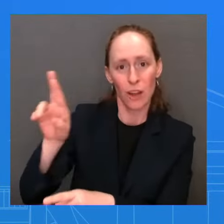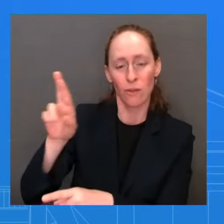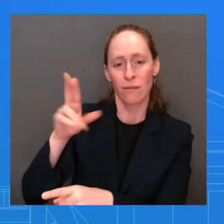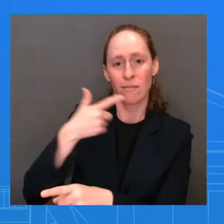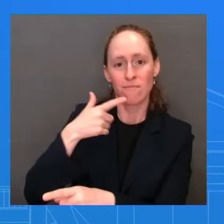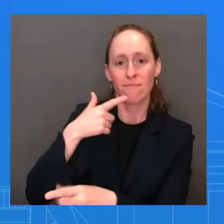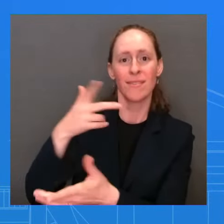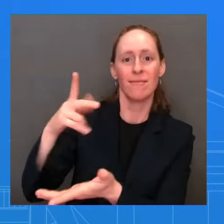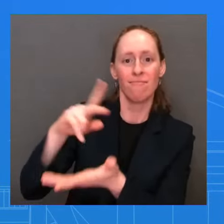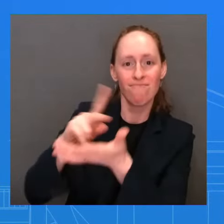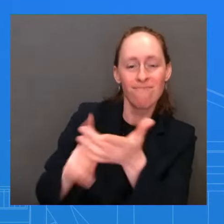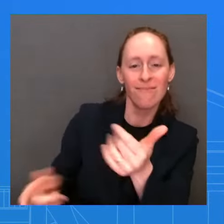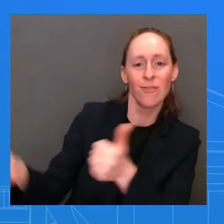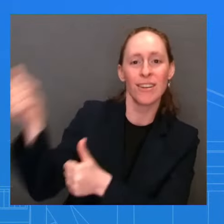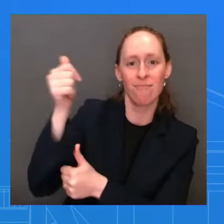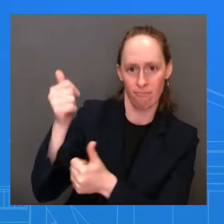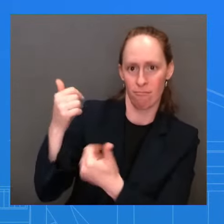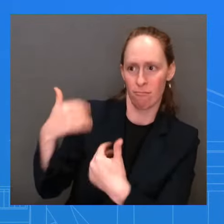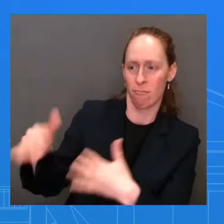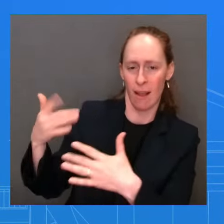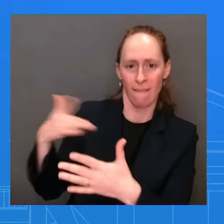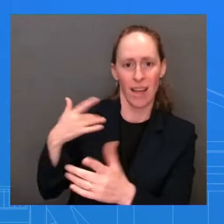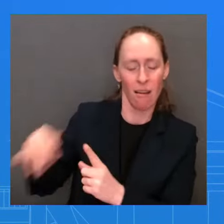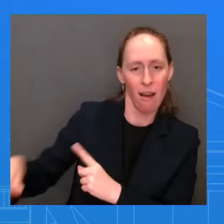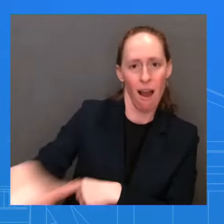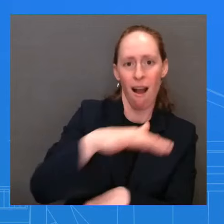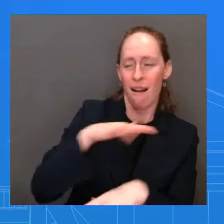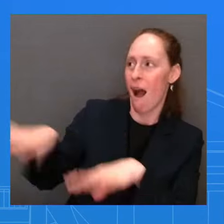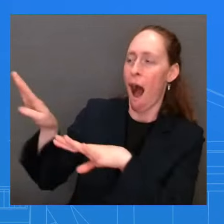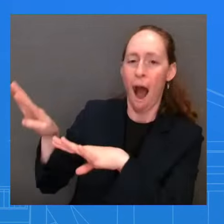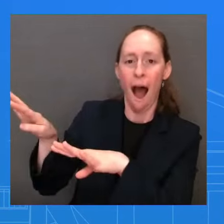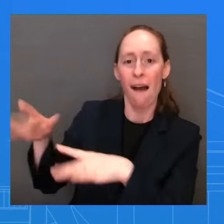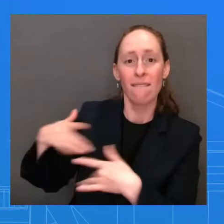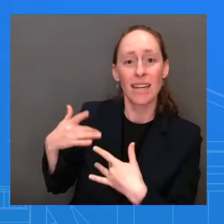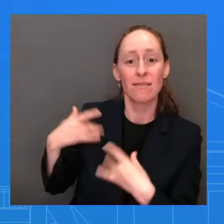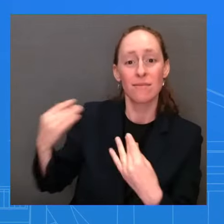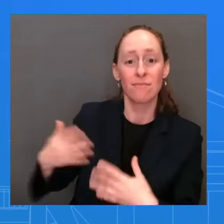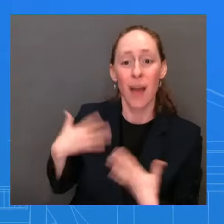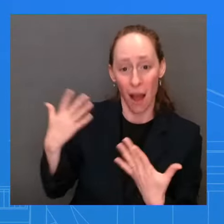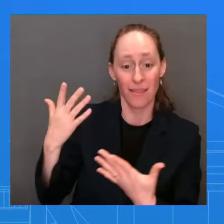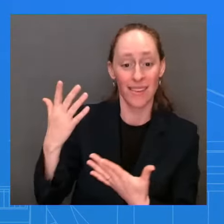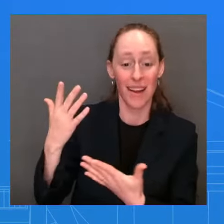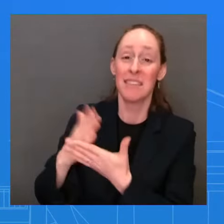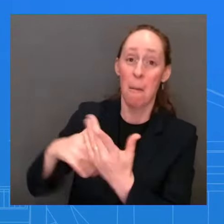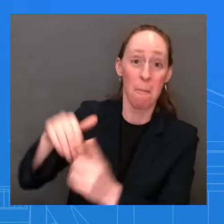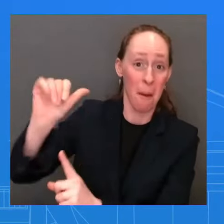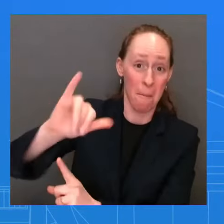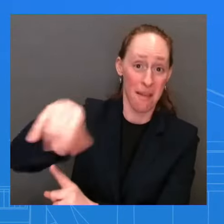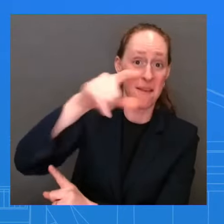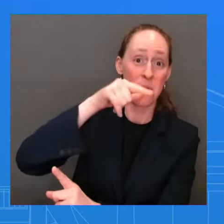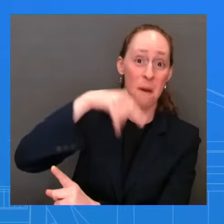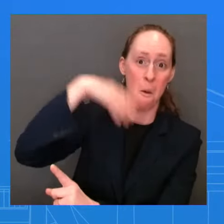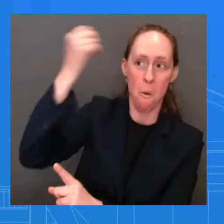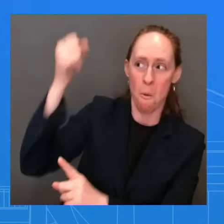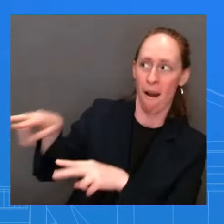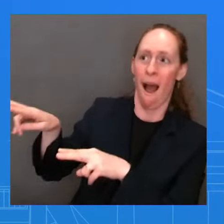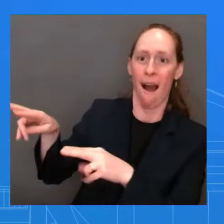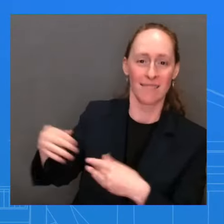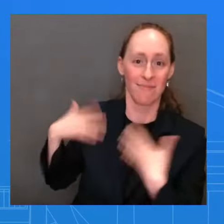My colleagues and I want to wish President and Dr. Biden, Press Sec- -- Secretary Karine Jean-Pierre and her family,